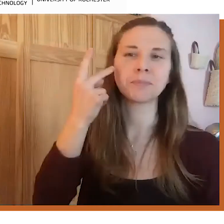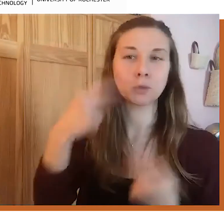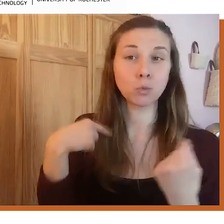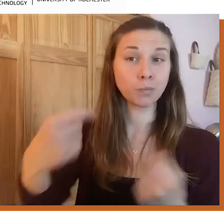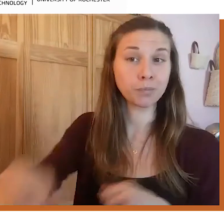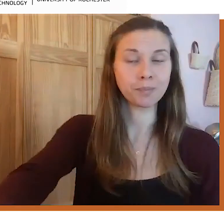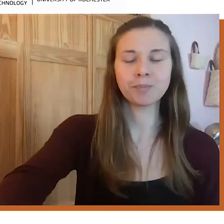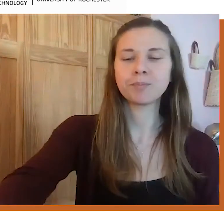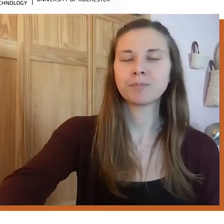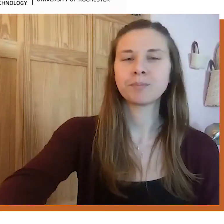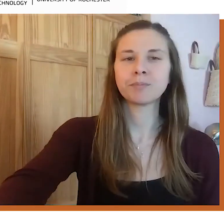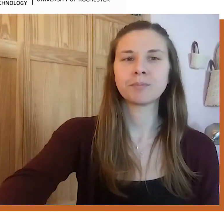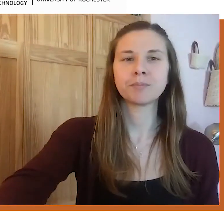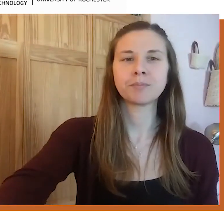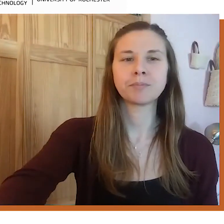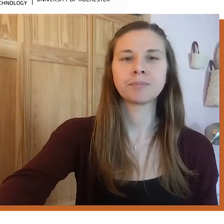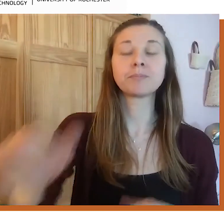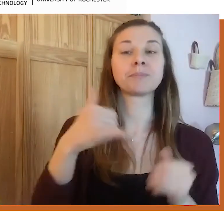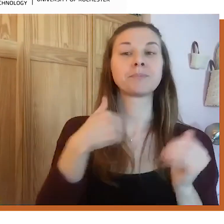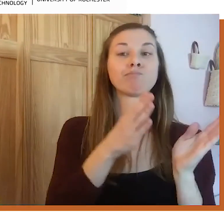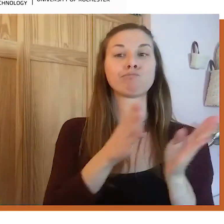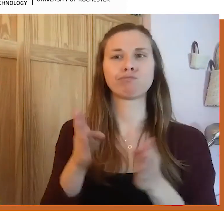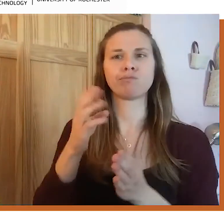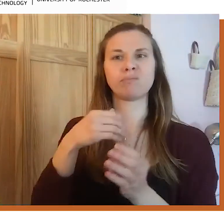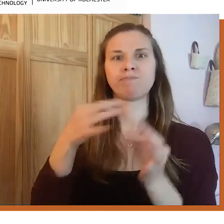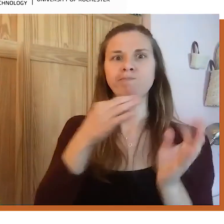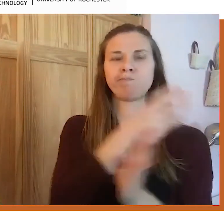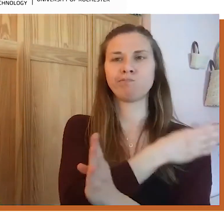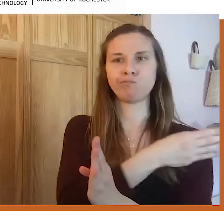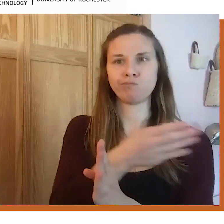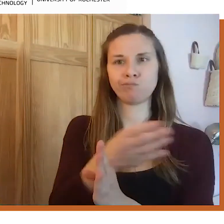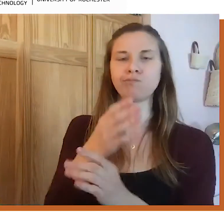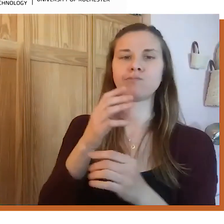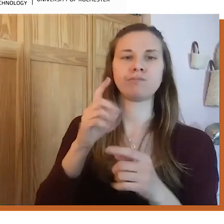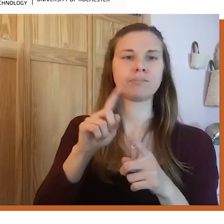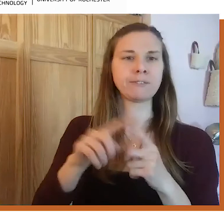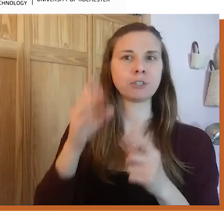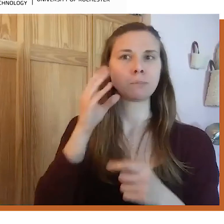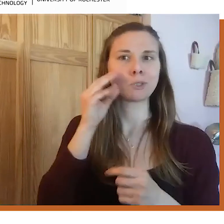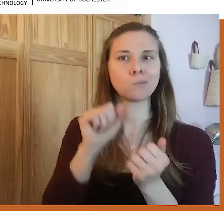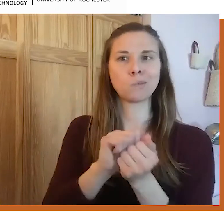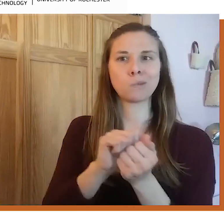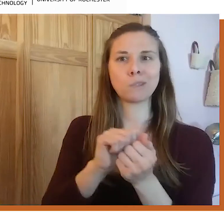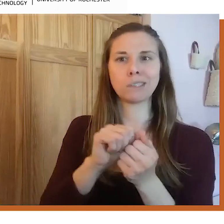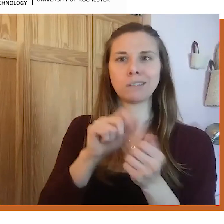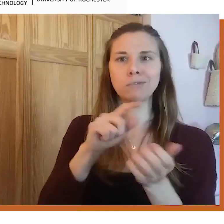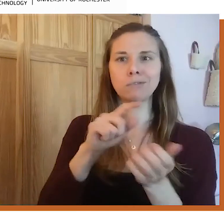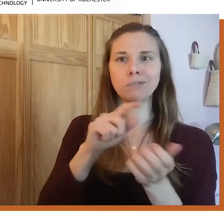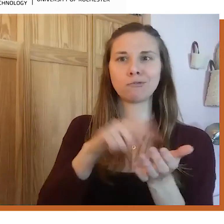and what I would like to do, so I, of course, have a variety of experience now